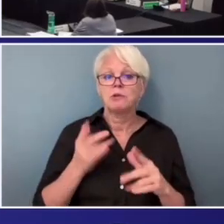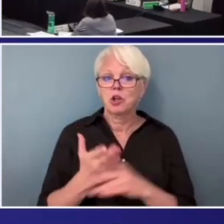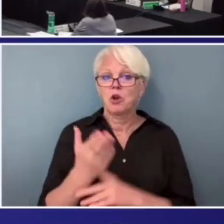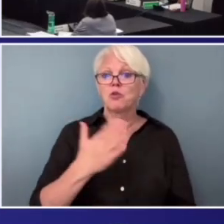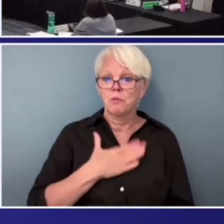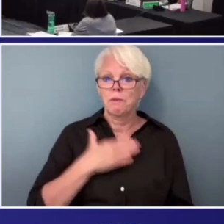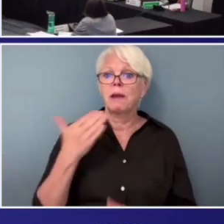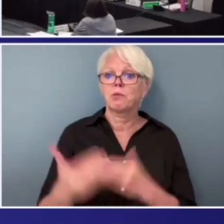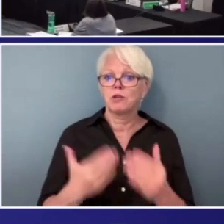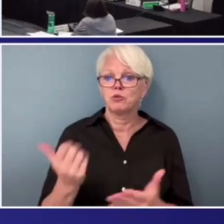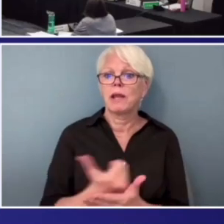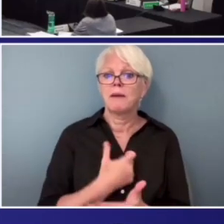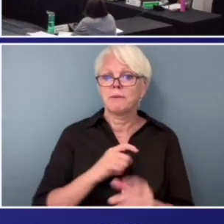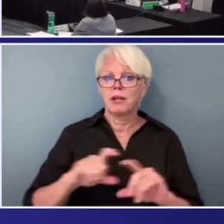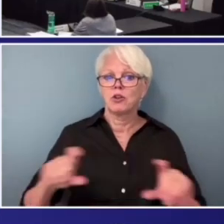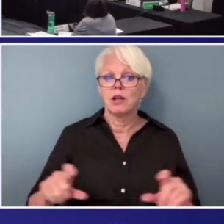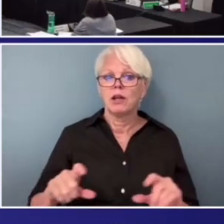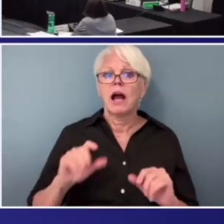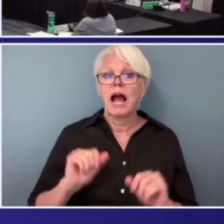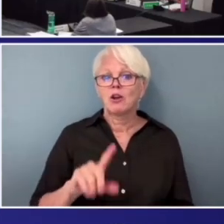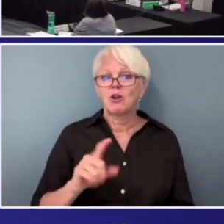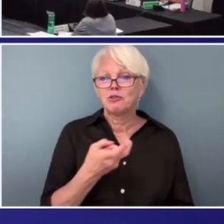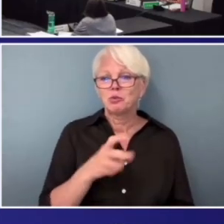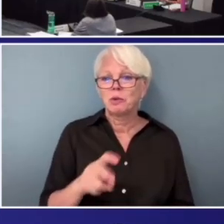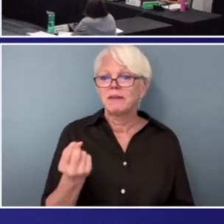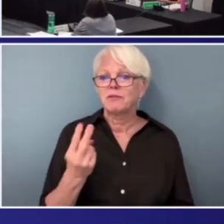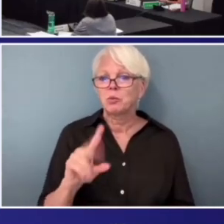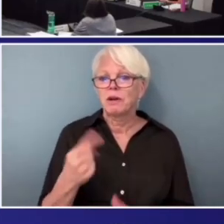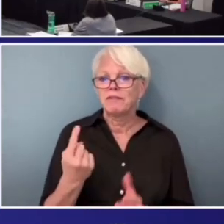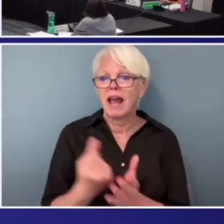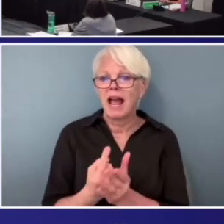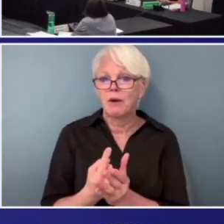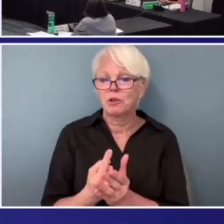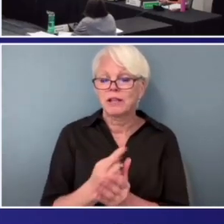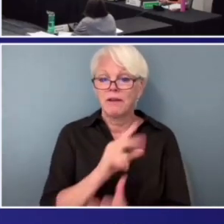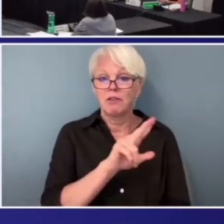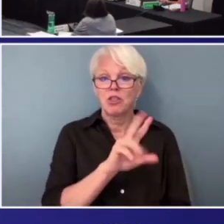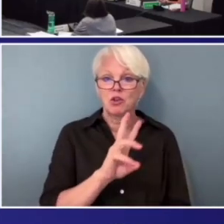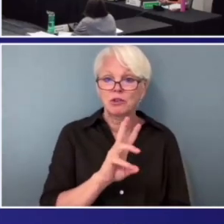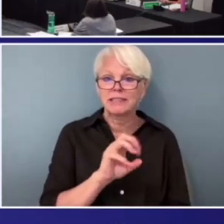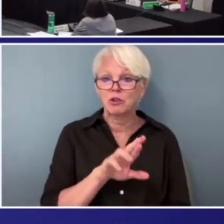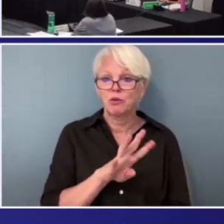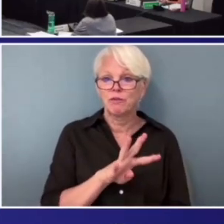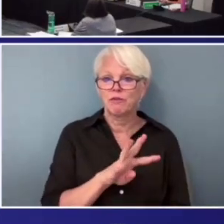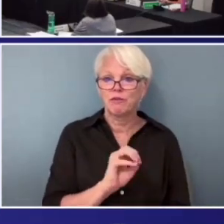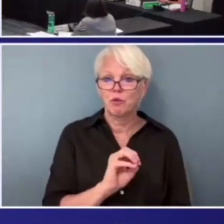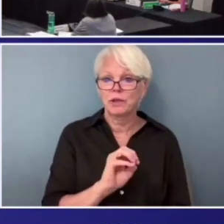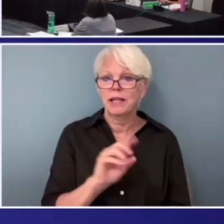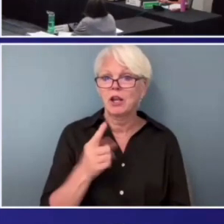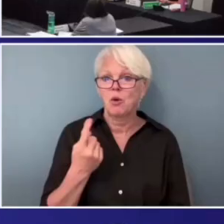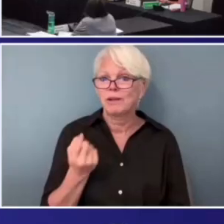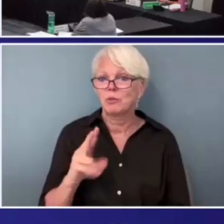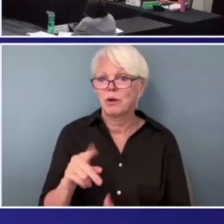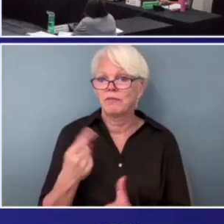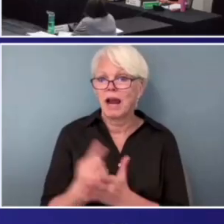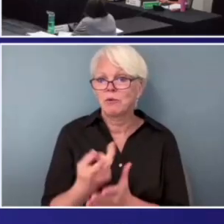I could only transfer like 12 hours out of the 36 or 40 towards that dual credit,